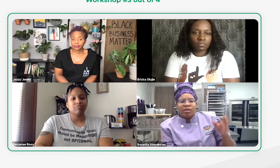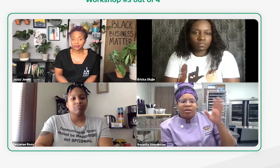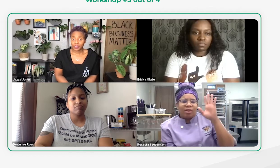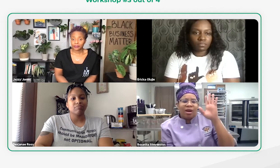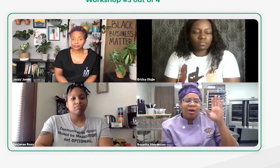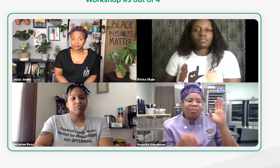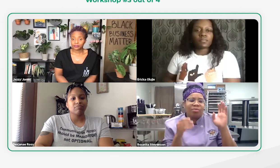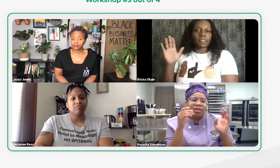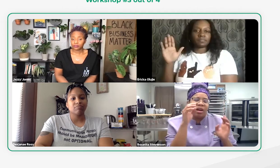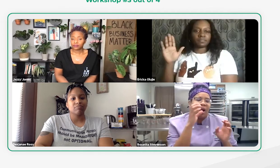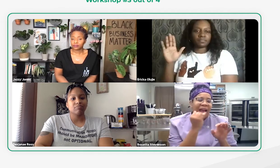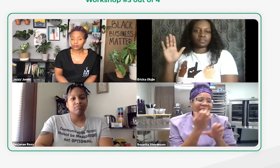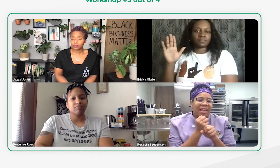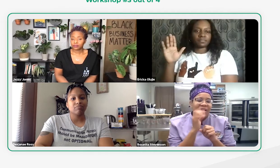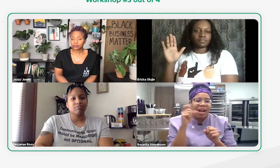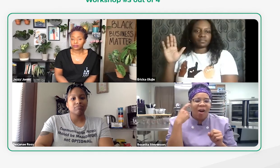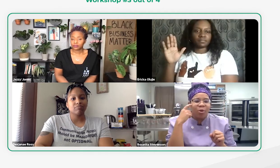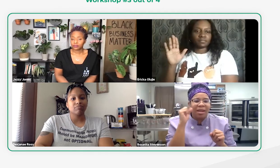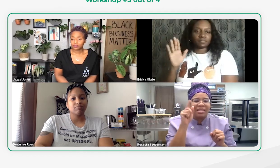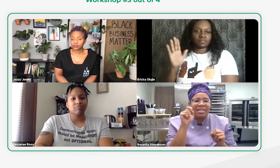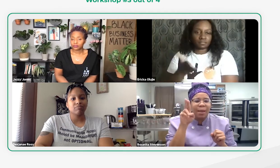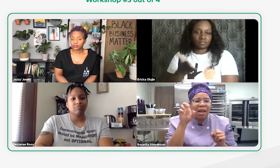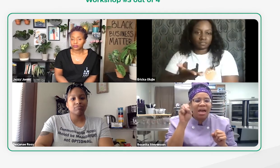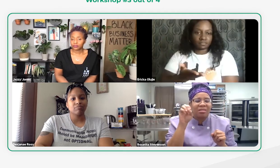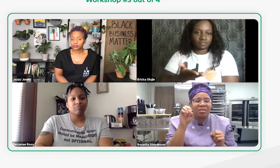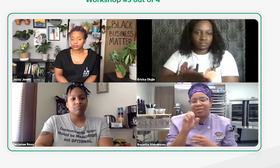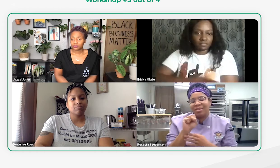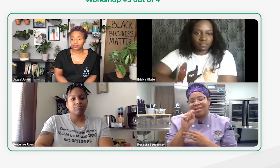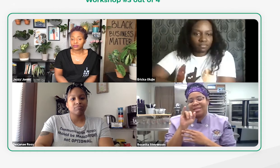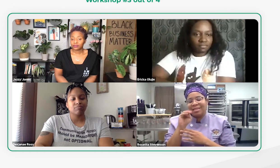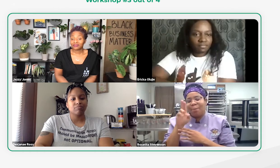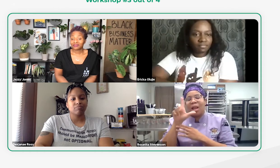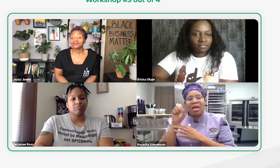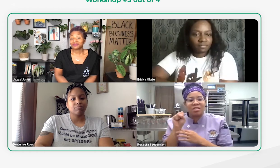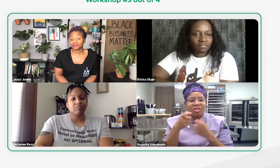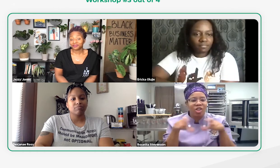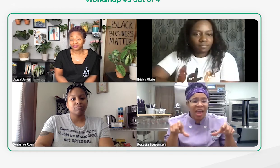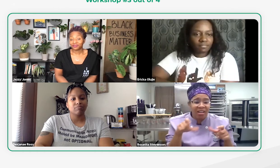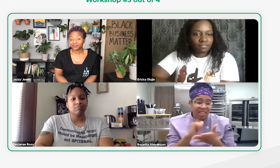Ericka Actually, I got the government stimulus